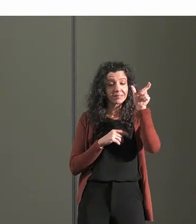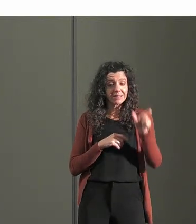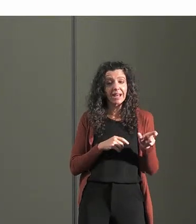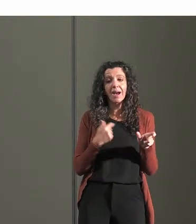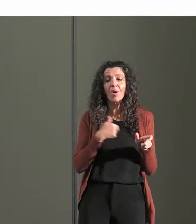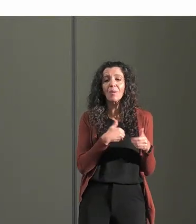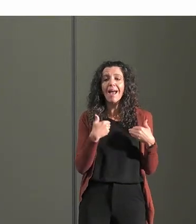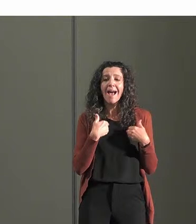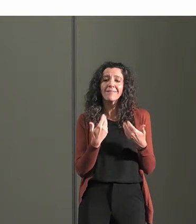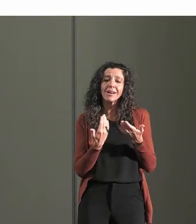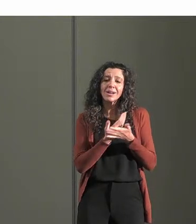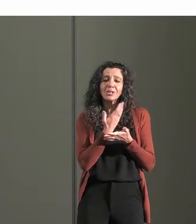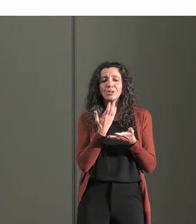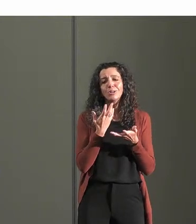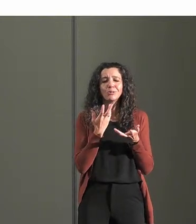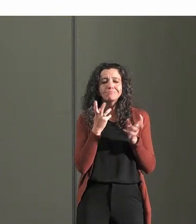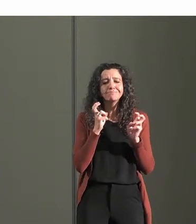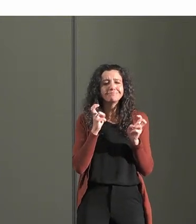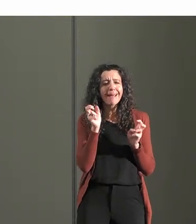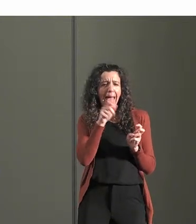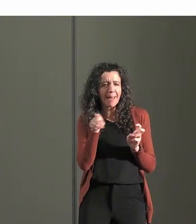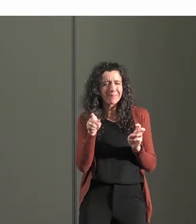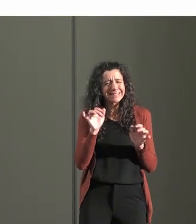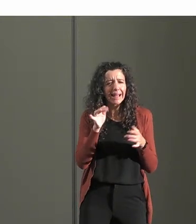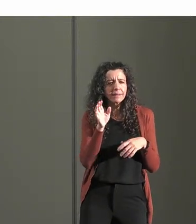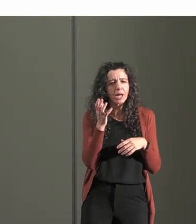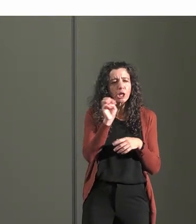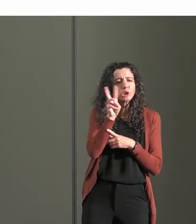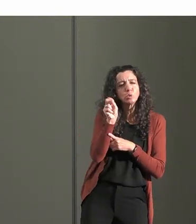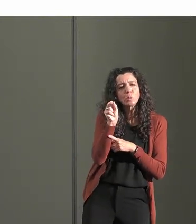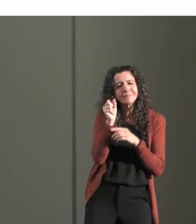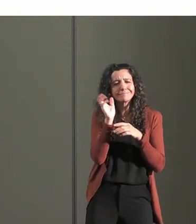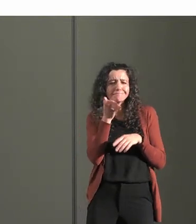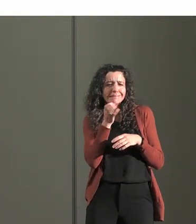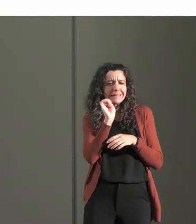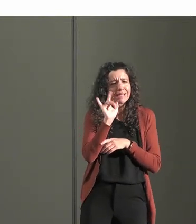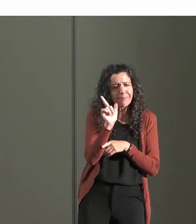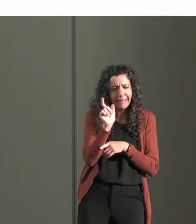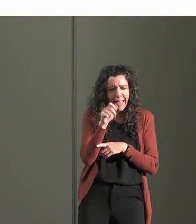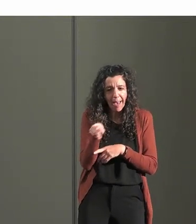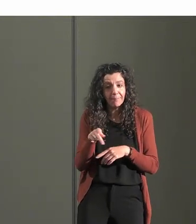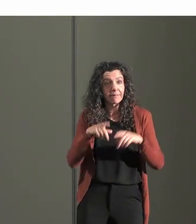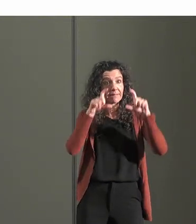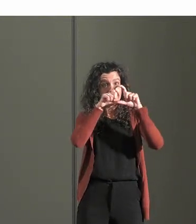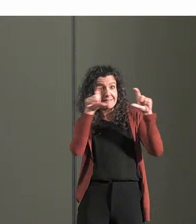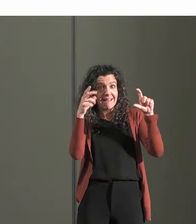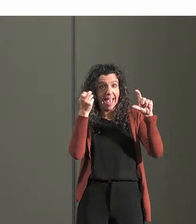So what does non-linear mean on the slide is an example April.